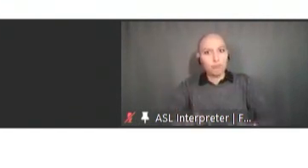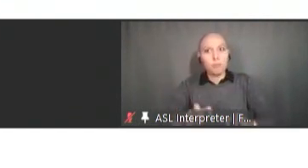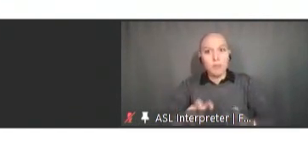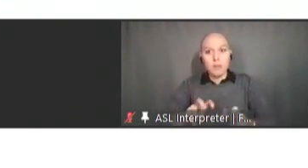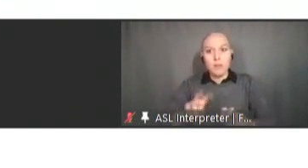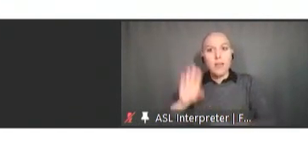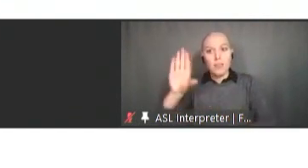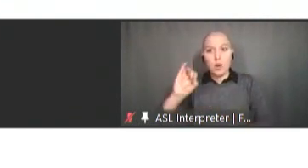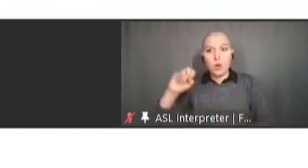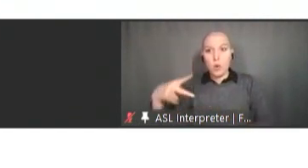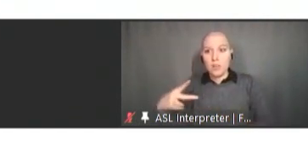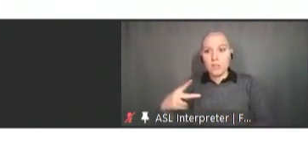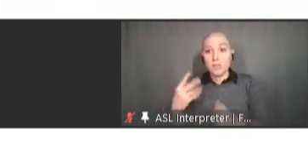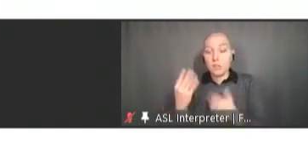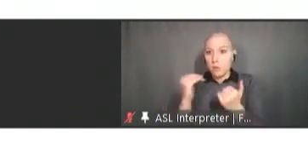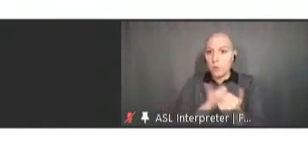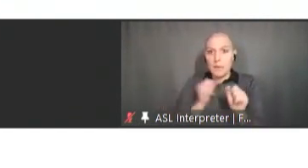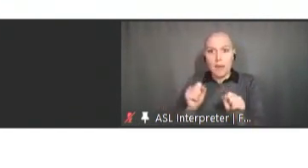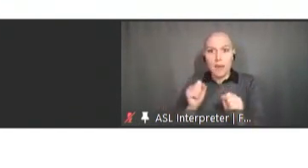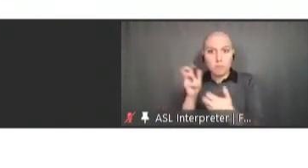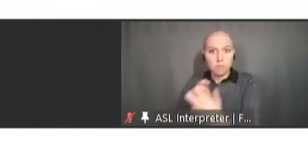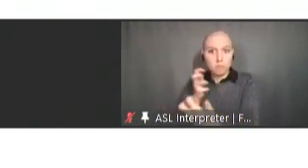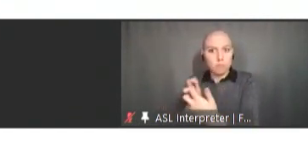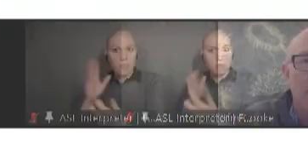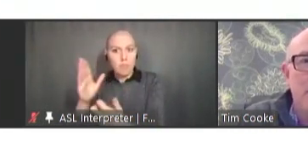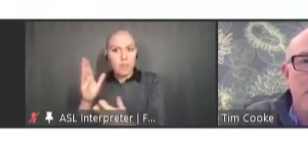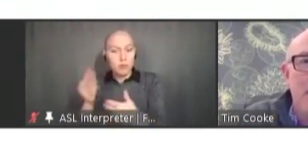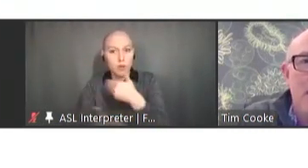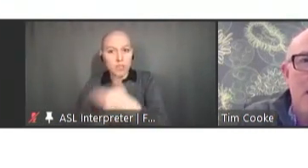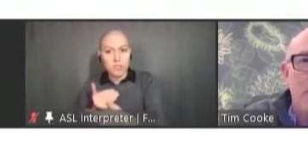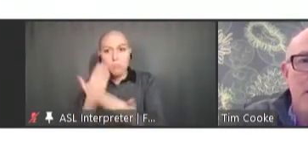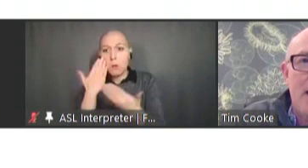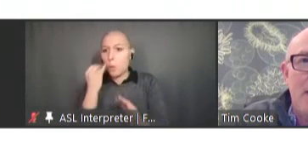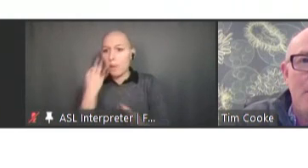just didn't know if there's cross-agency working groups, or how is that happening?